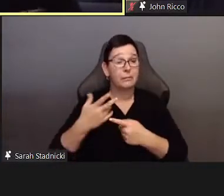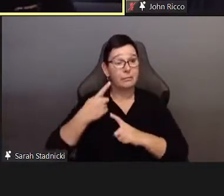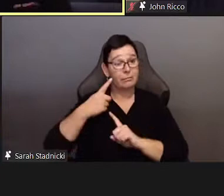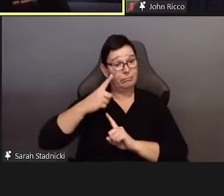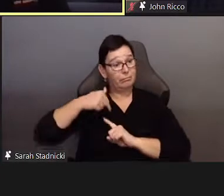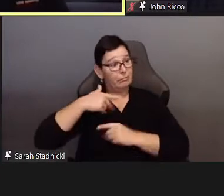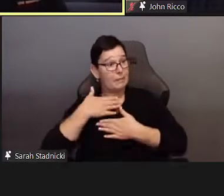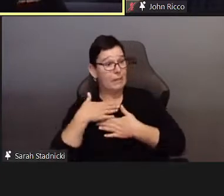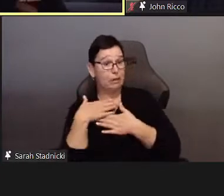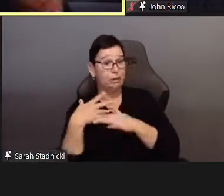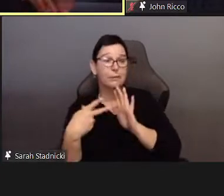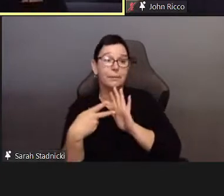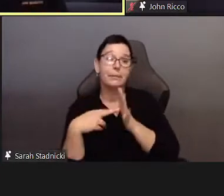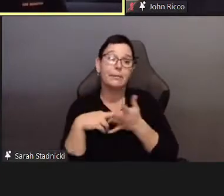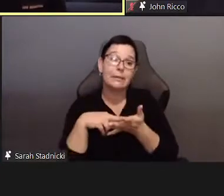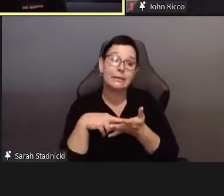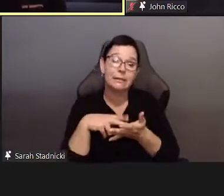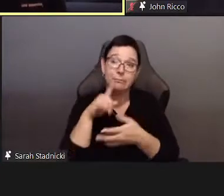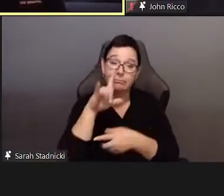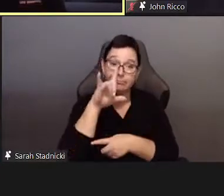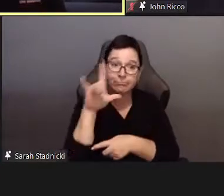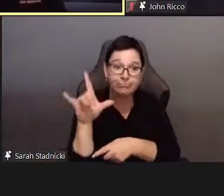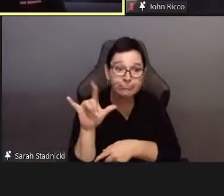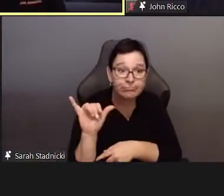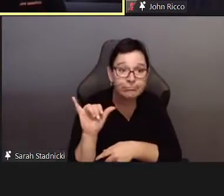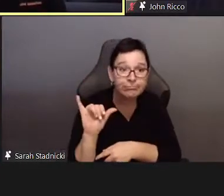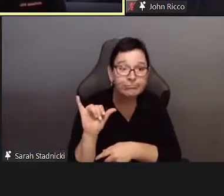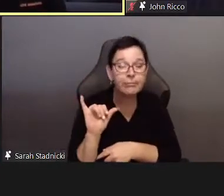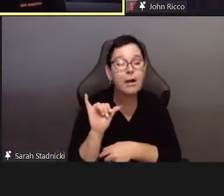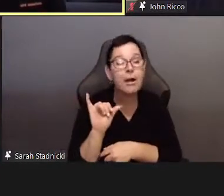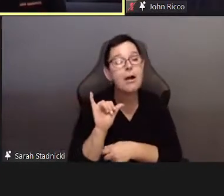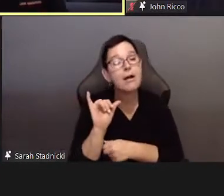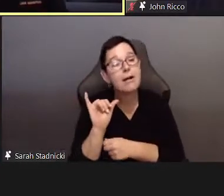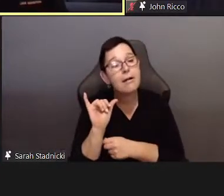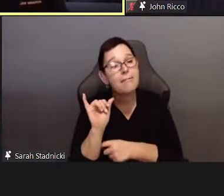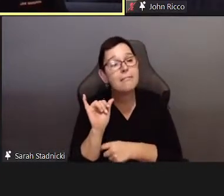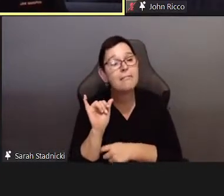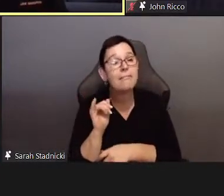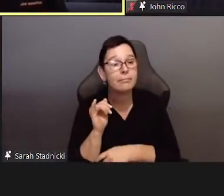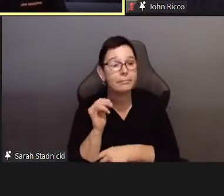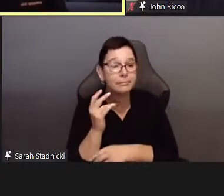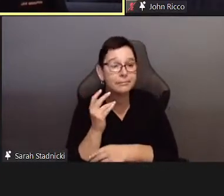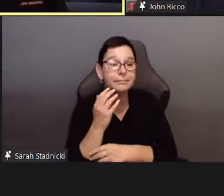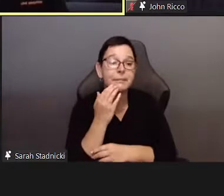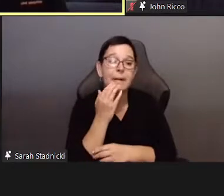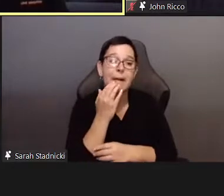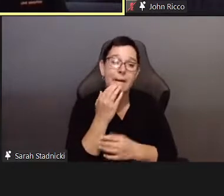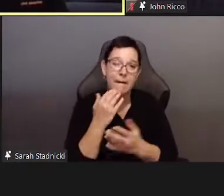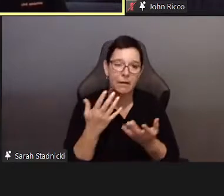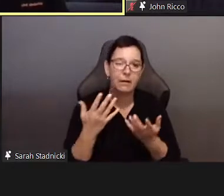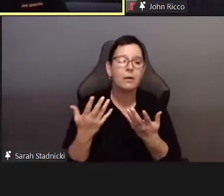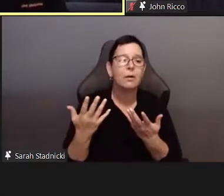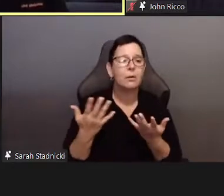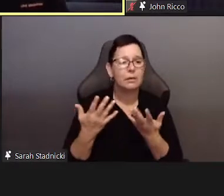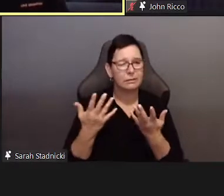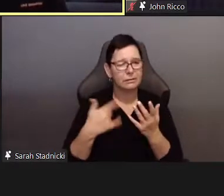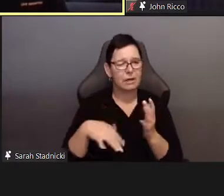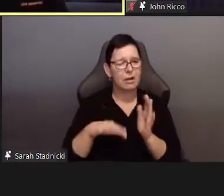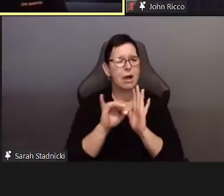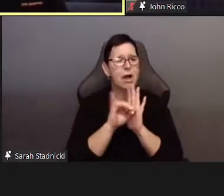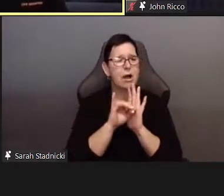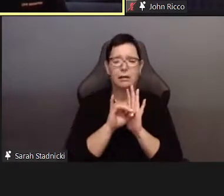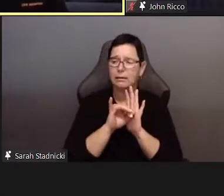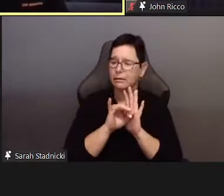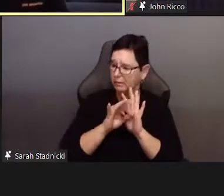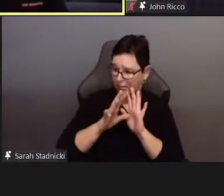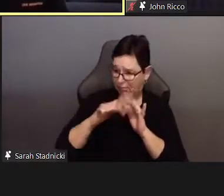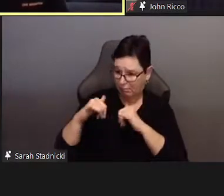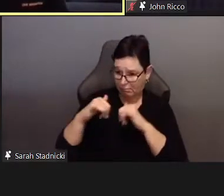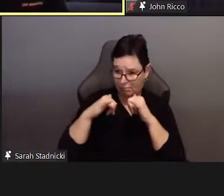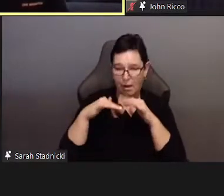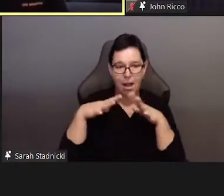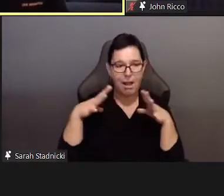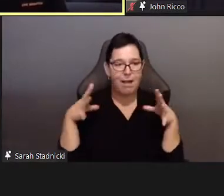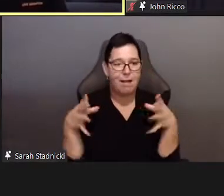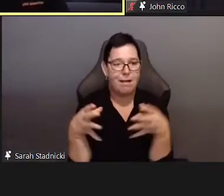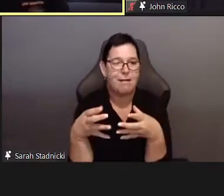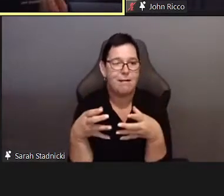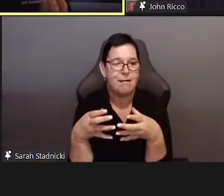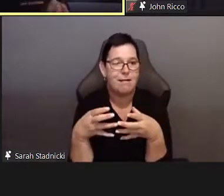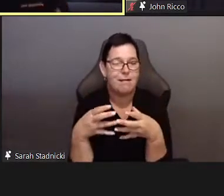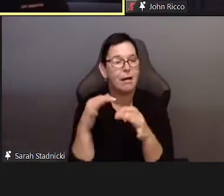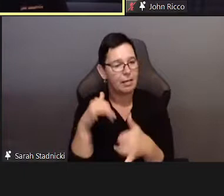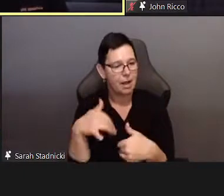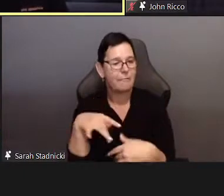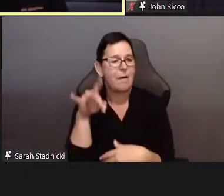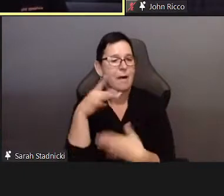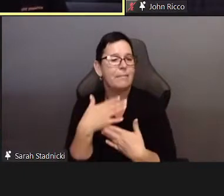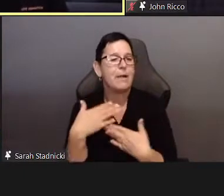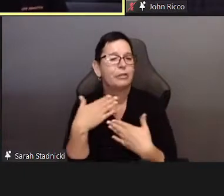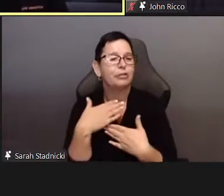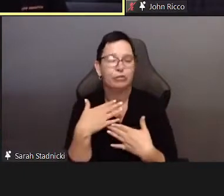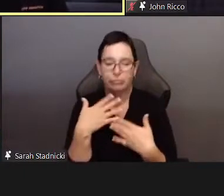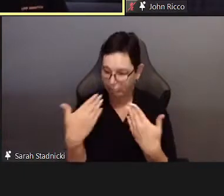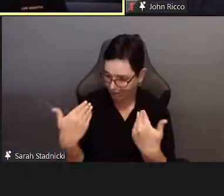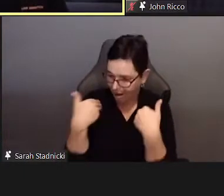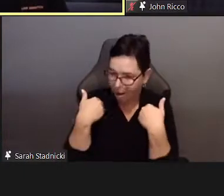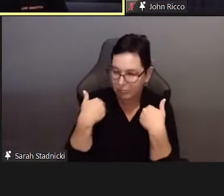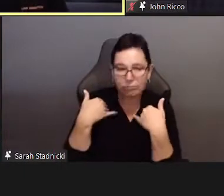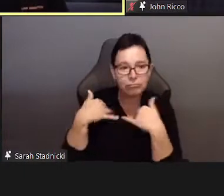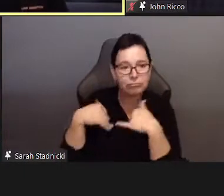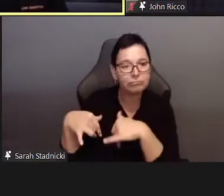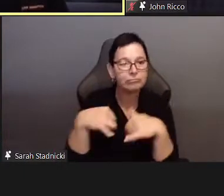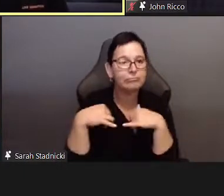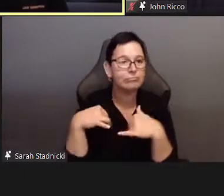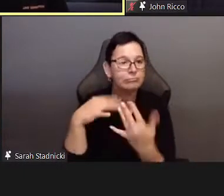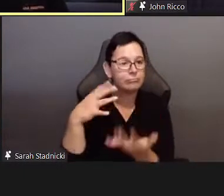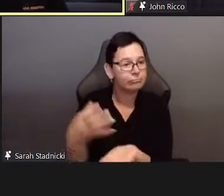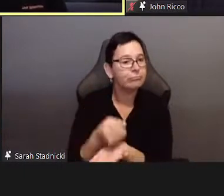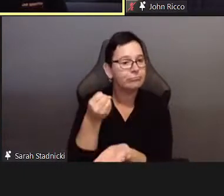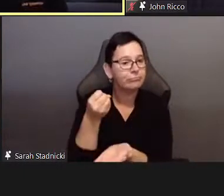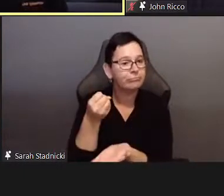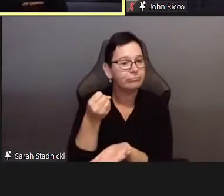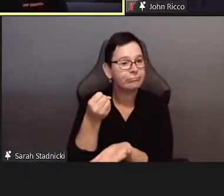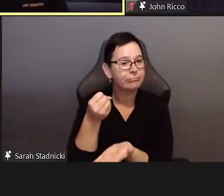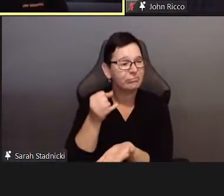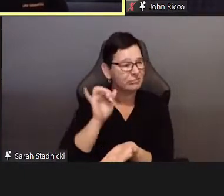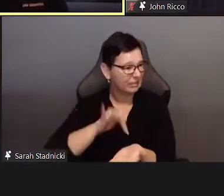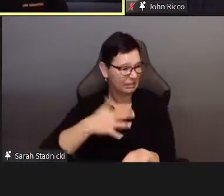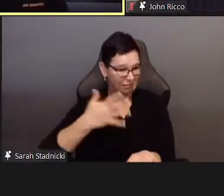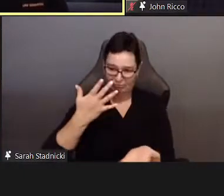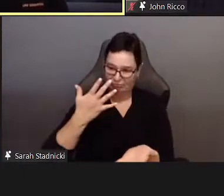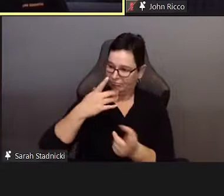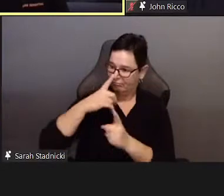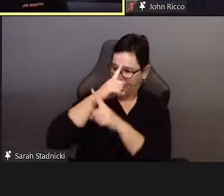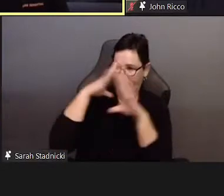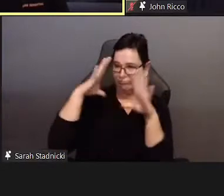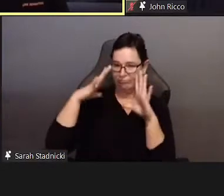there is an interest around pleasure